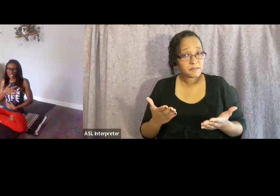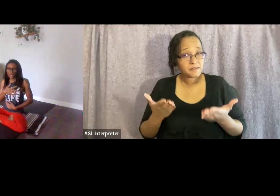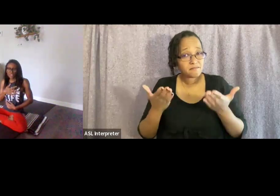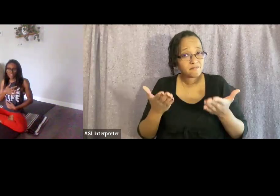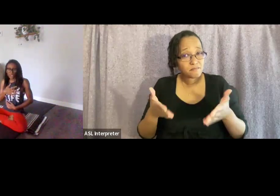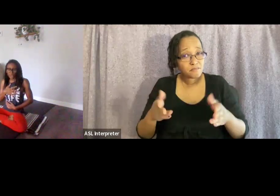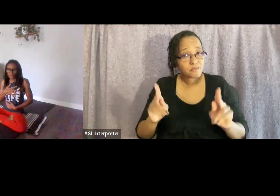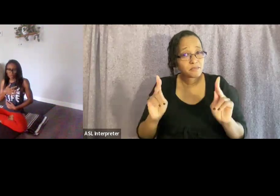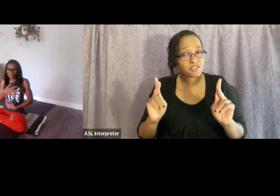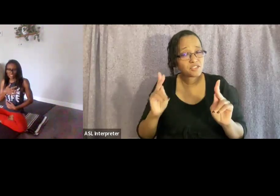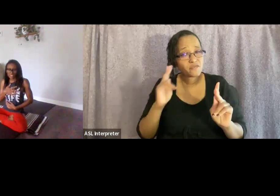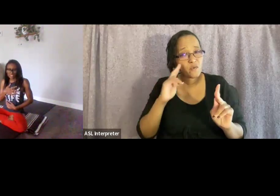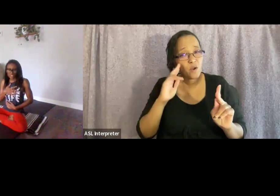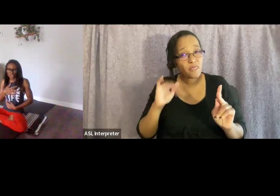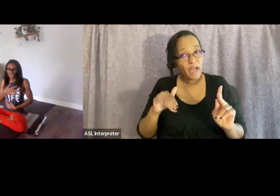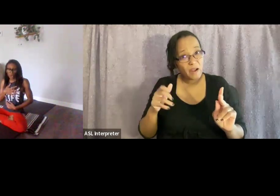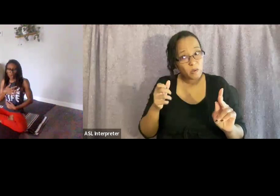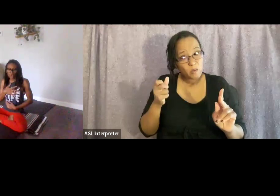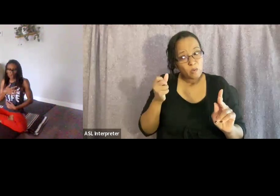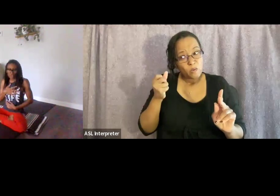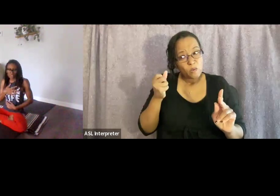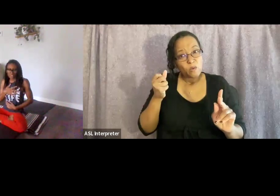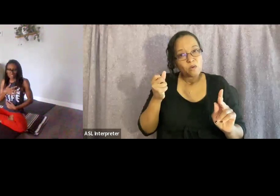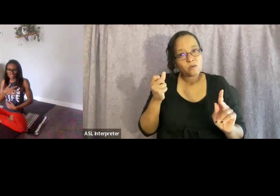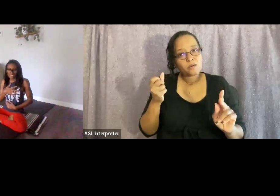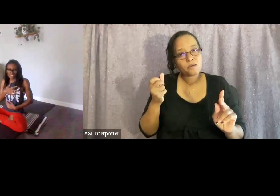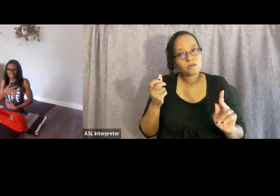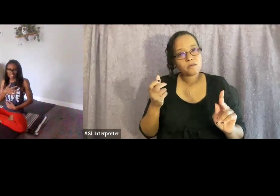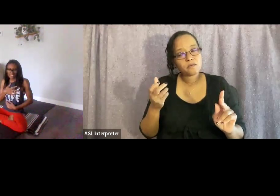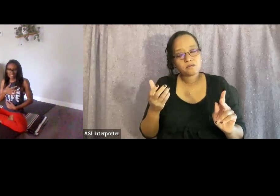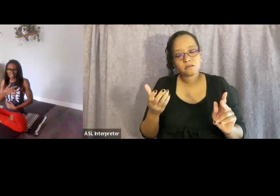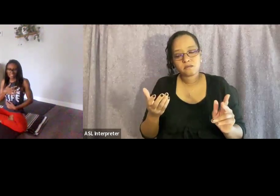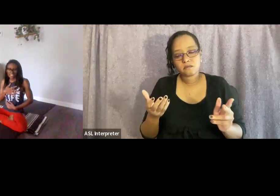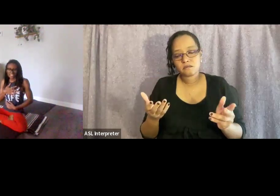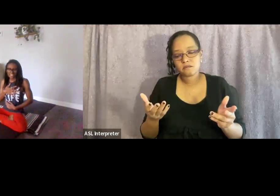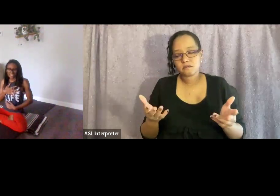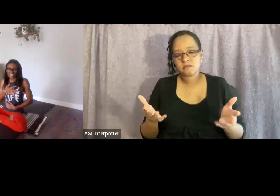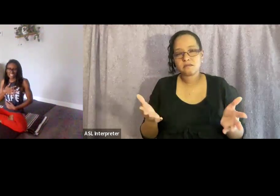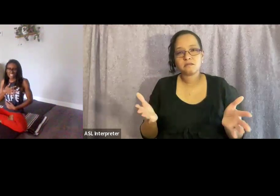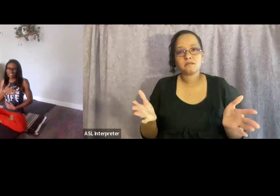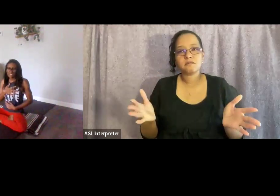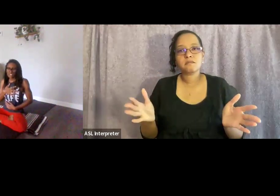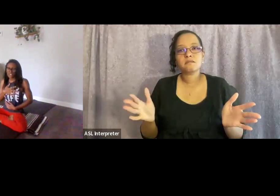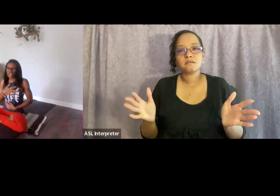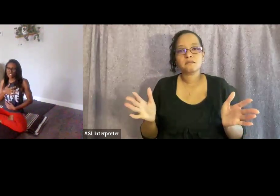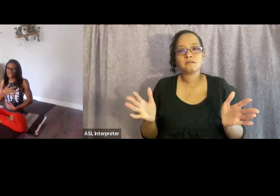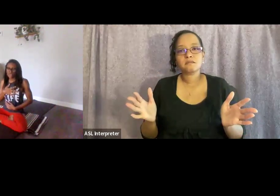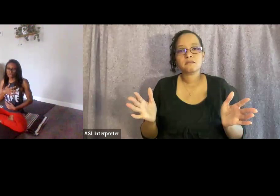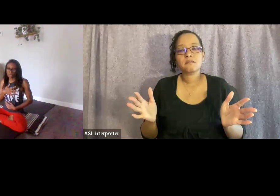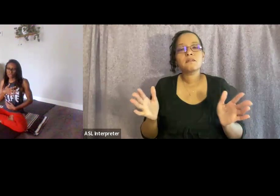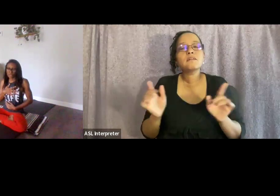to loosen the grip, the hold, even if for just a few moments.